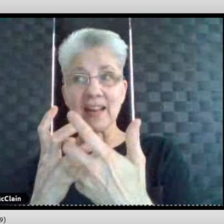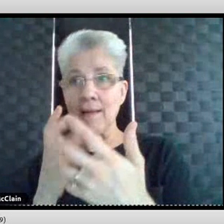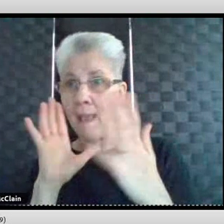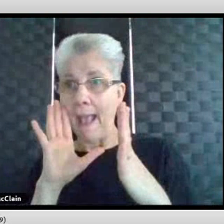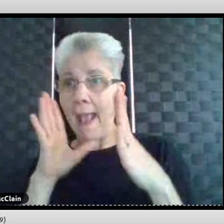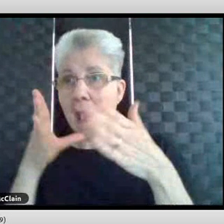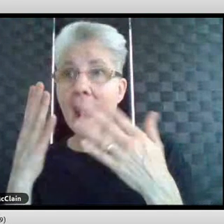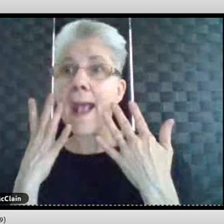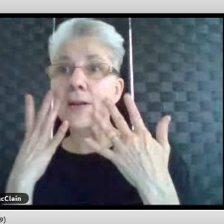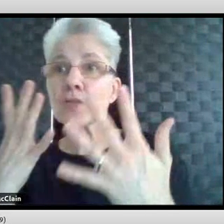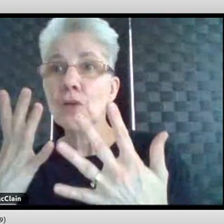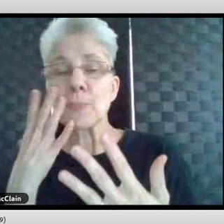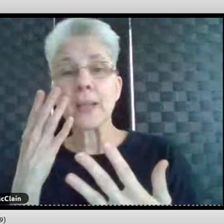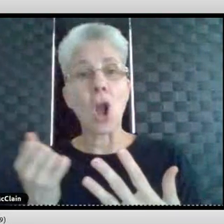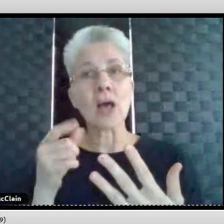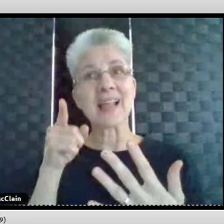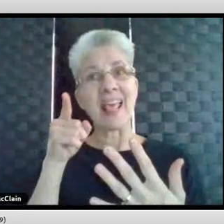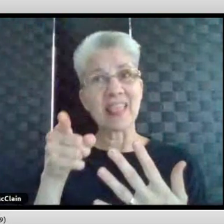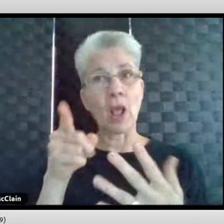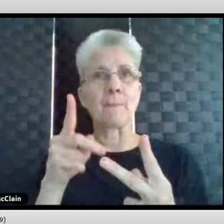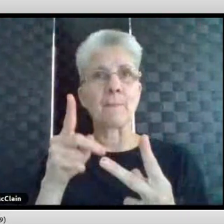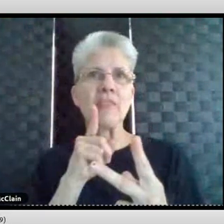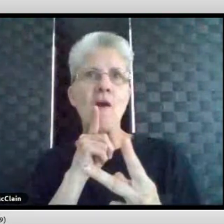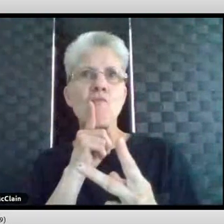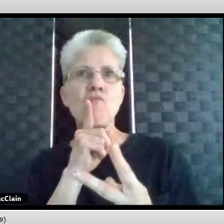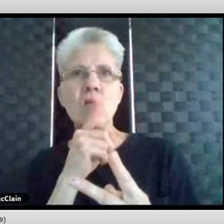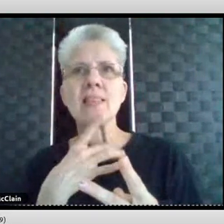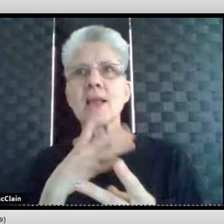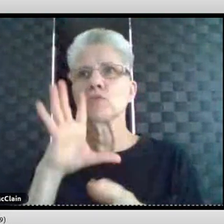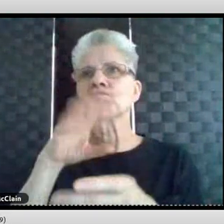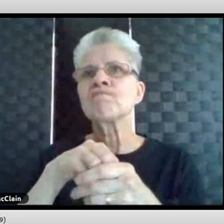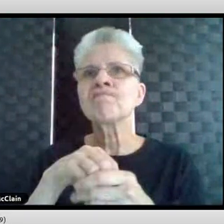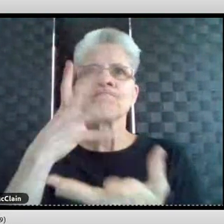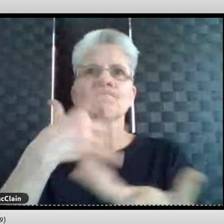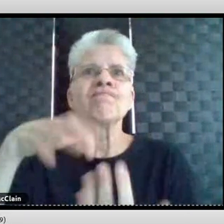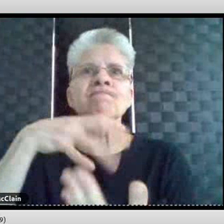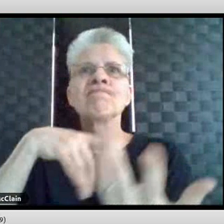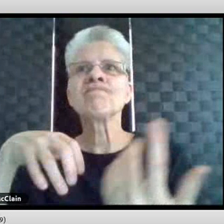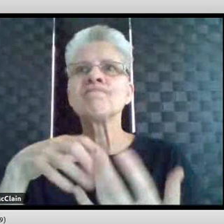because they're the people that really like to interact. They're the people that really like to have fun.